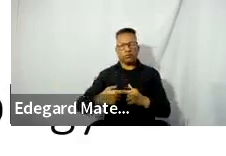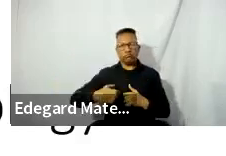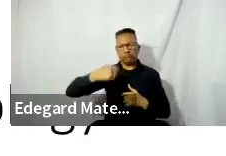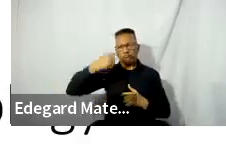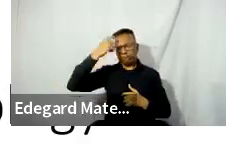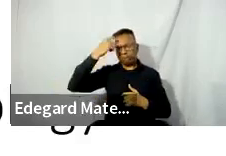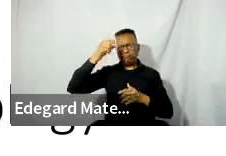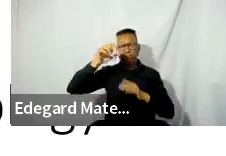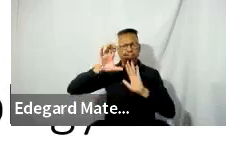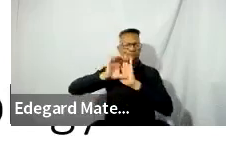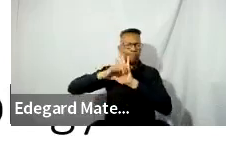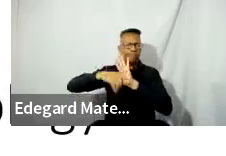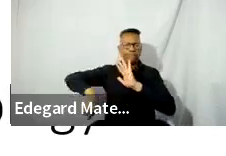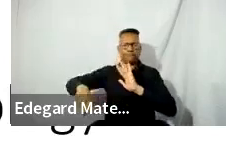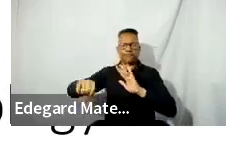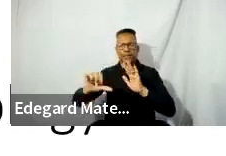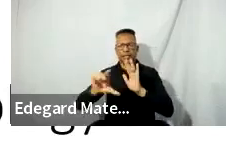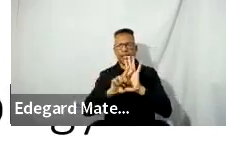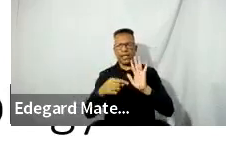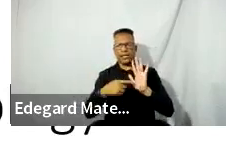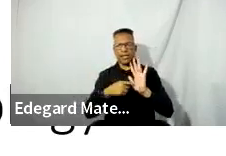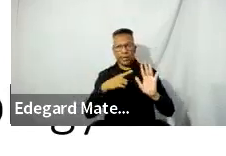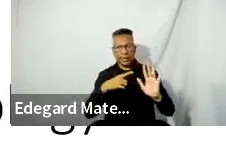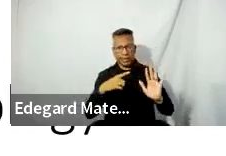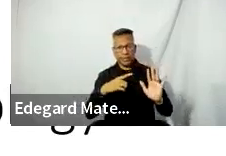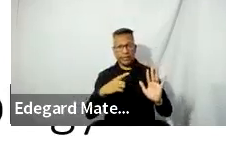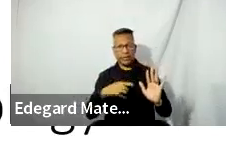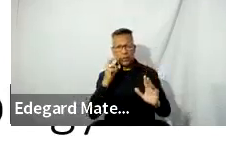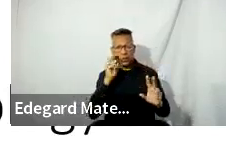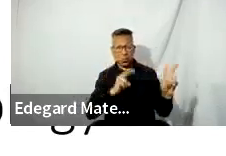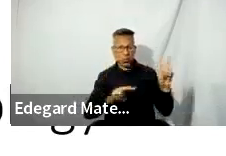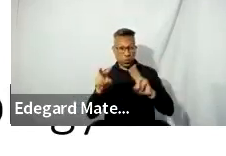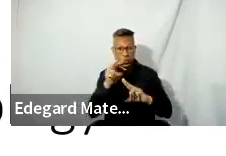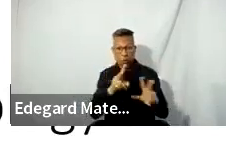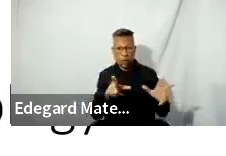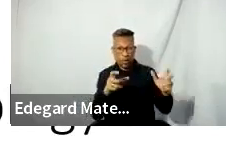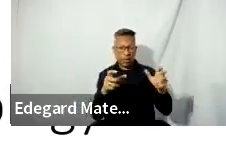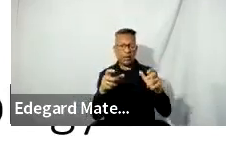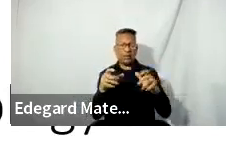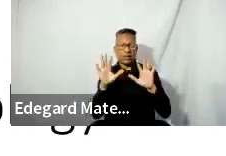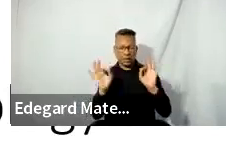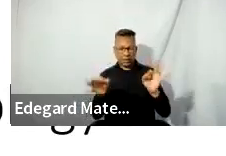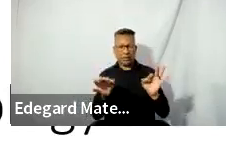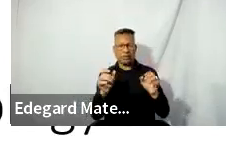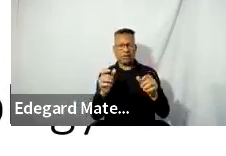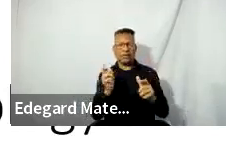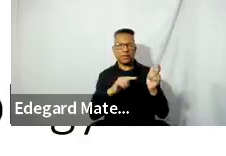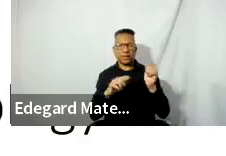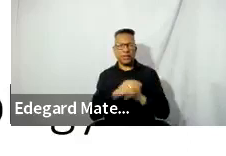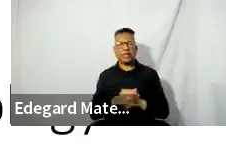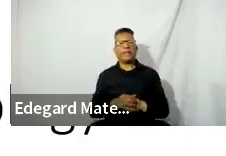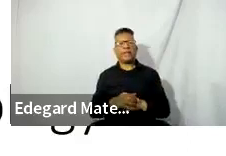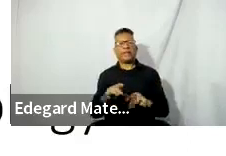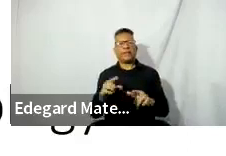of the of the law in here earlier earlier works, when earlier works, when he was actually still still very committed to